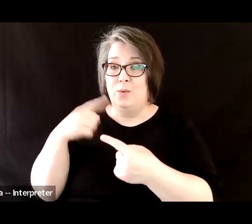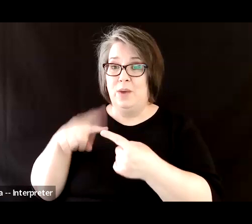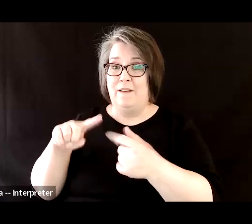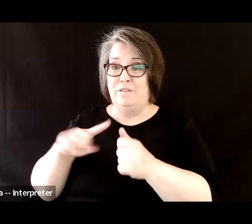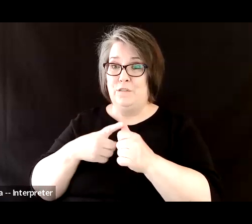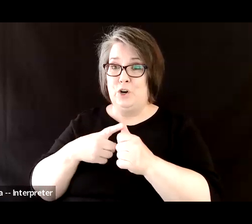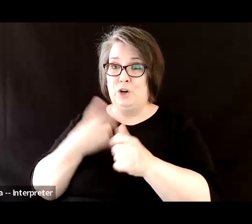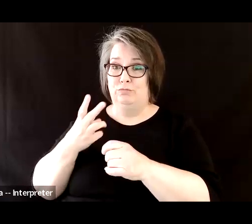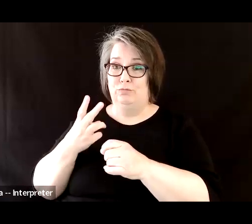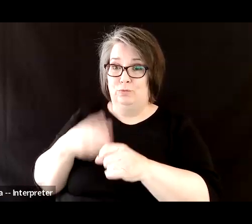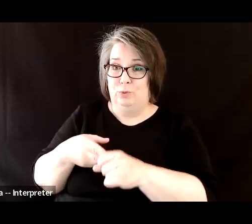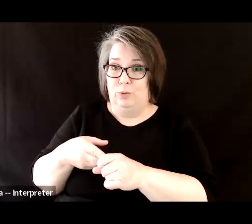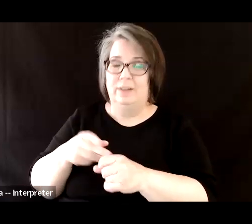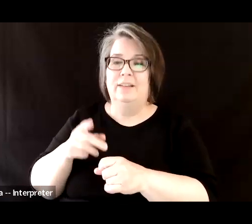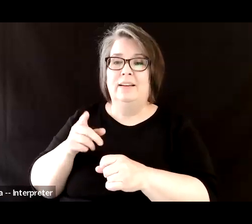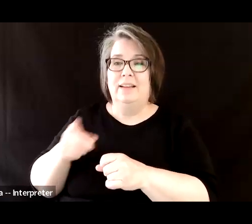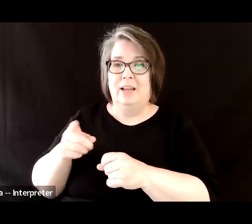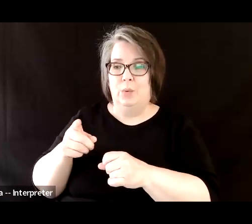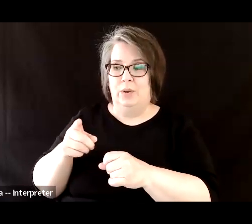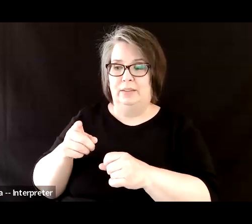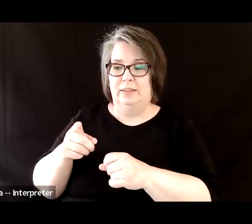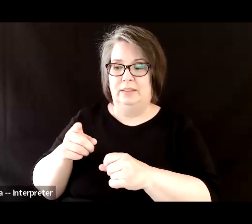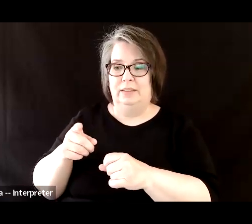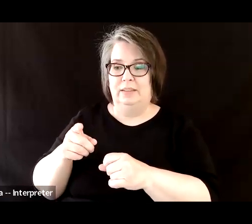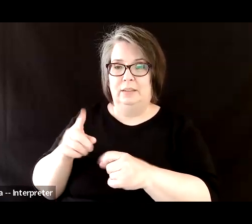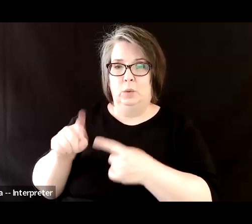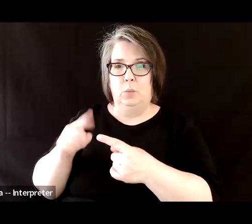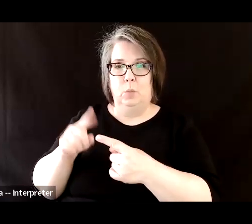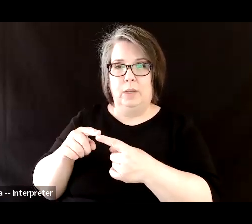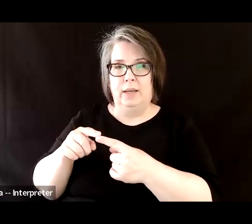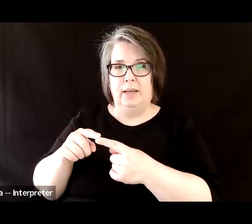came aboard, it was right when our group was starting to get